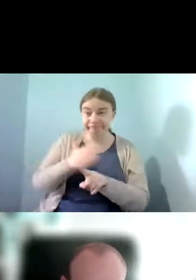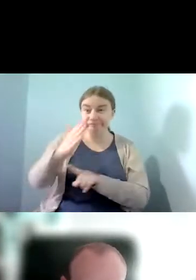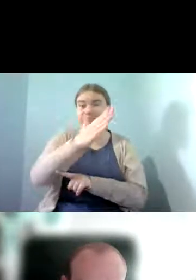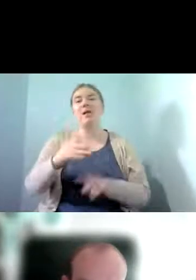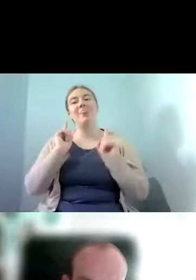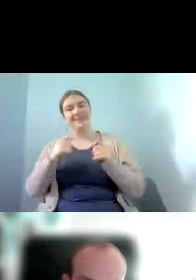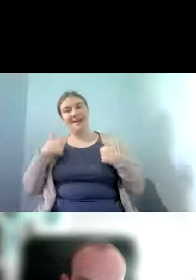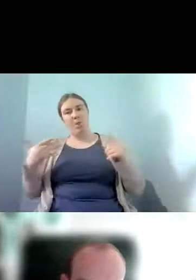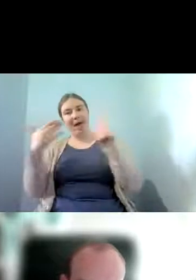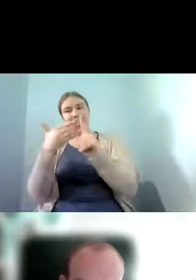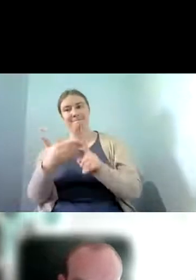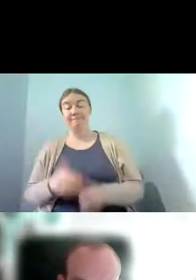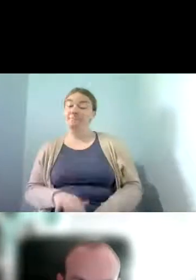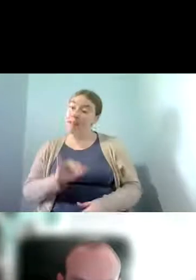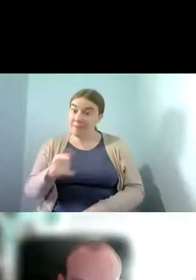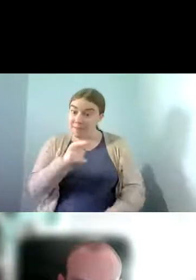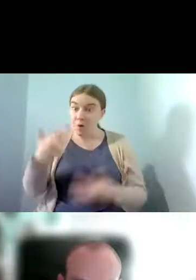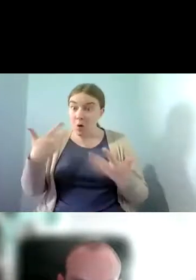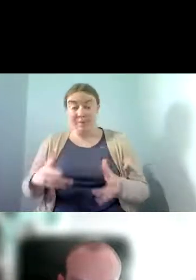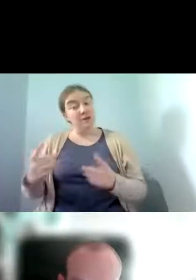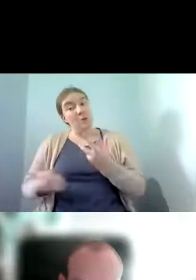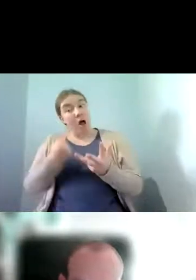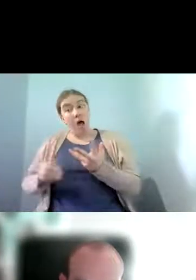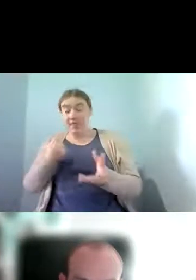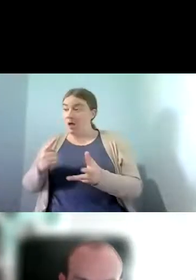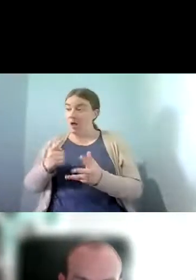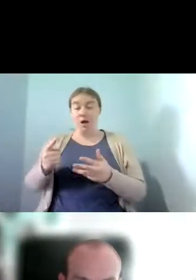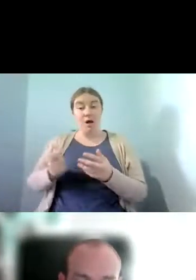if you've attended other unlocking the severn talks or events you'll know that our target